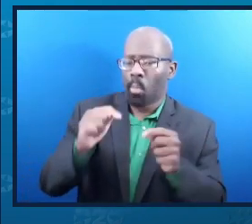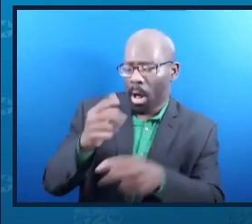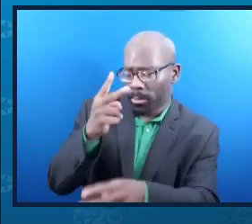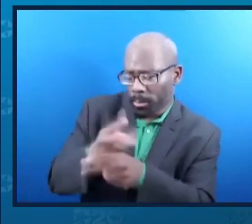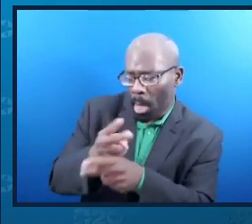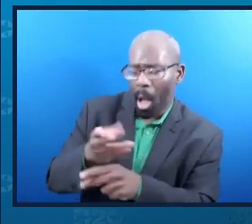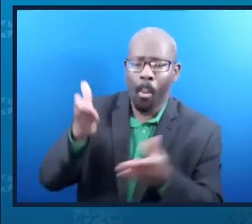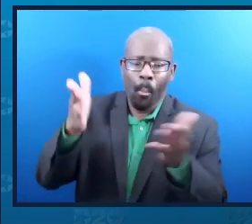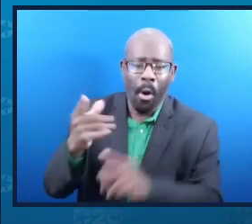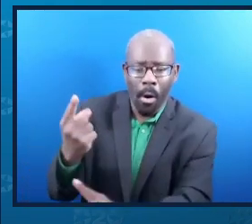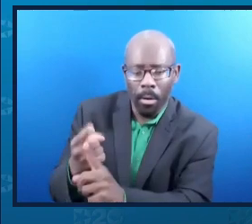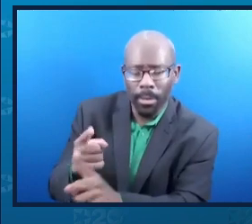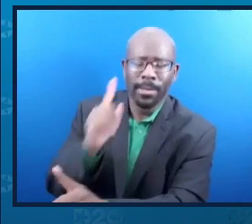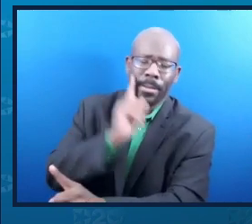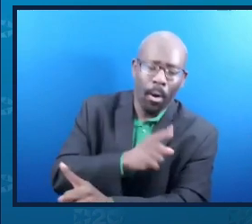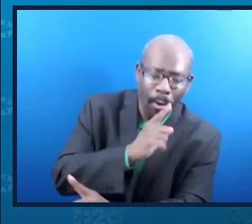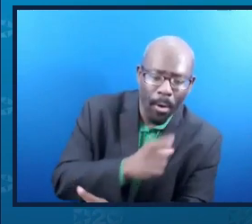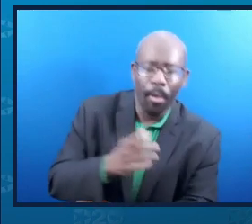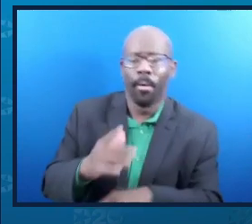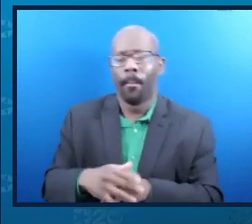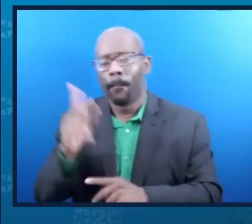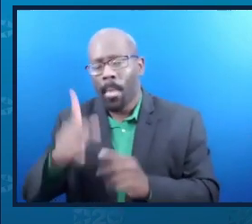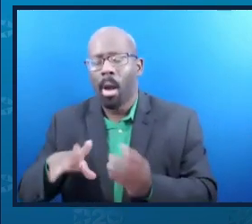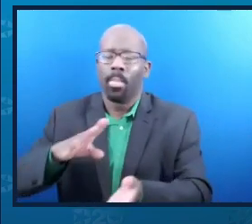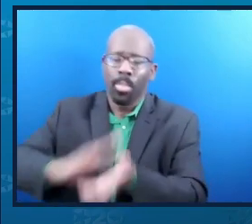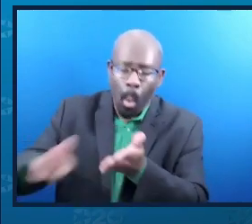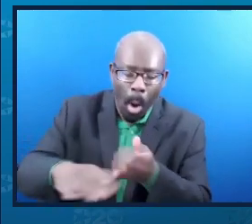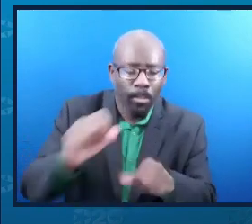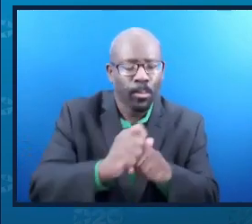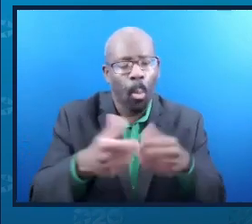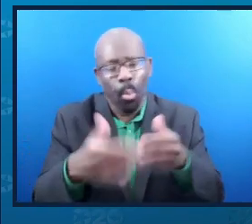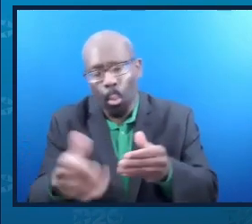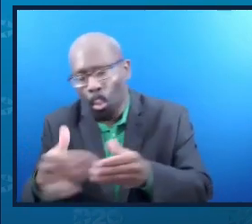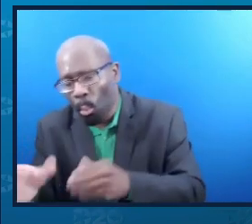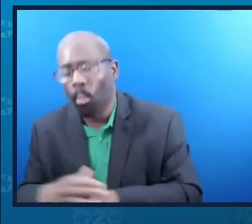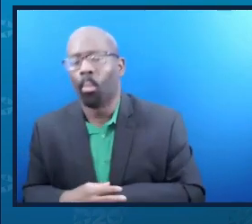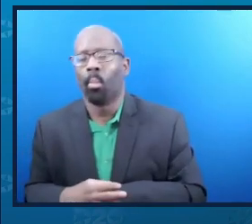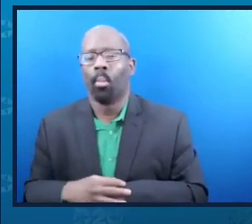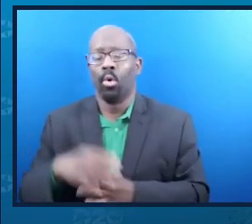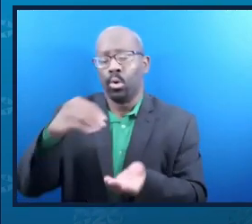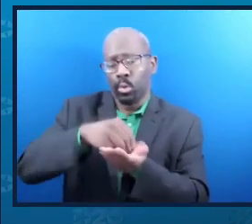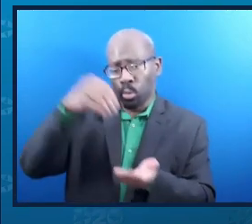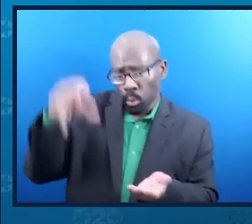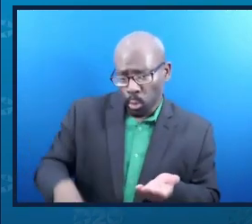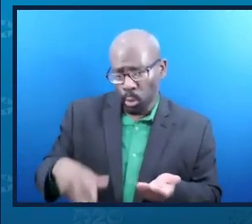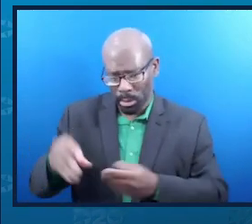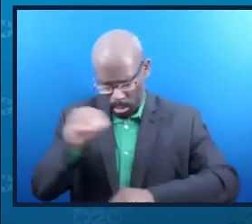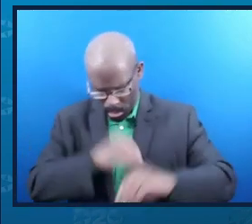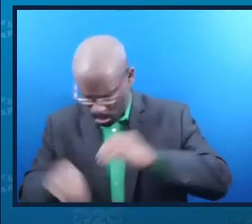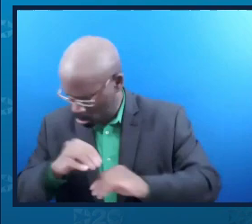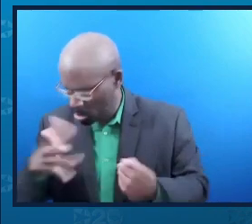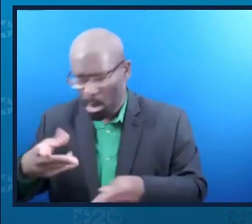OWN, OR THE SHIFTER ON THE EDGE OF GETTING LAID OFF, BUT THE